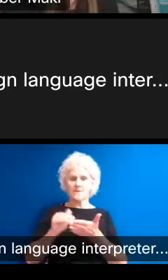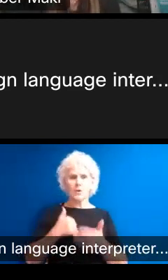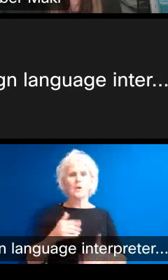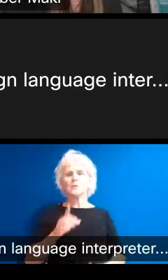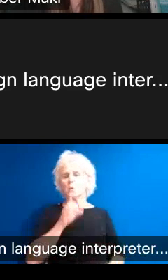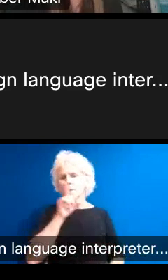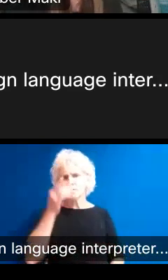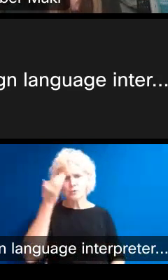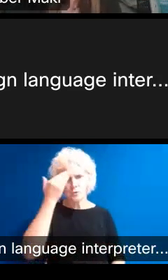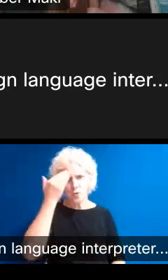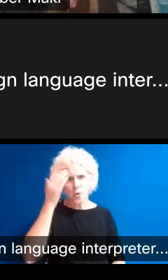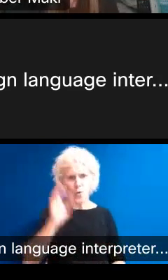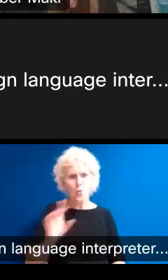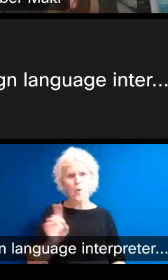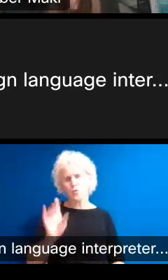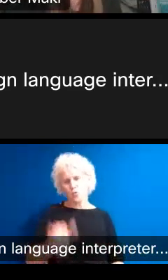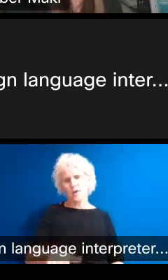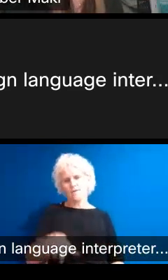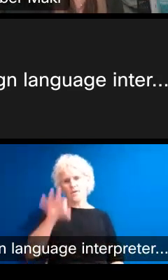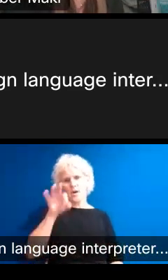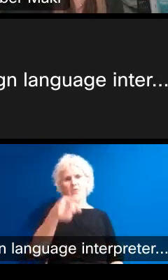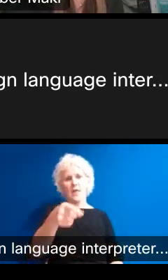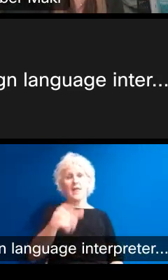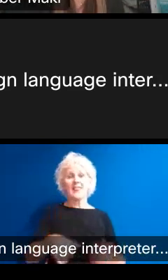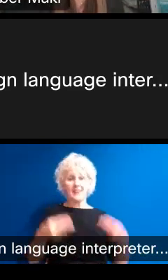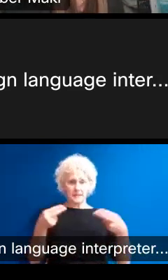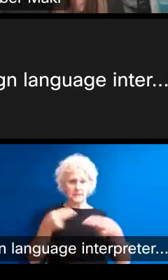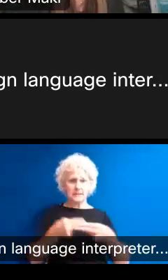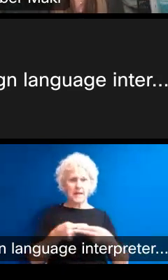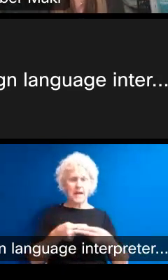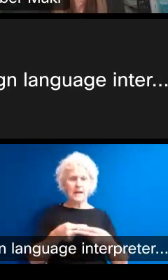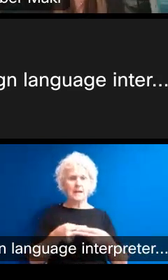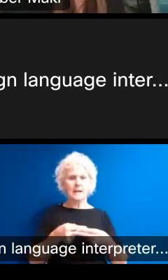was made aware of that. On this slide there's the crisis respite definition,